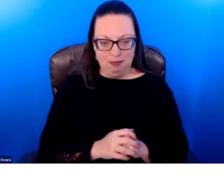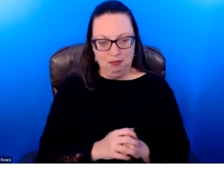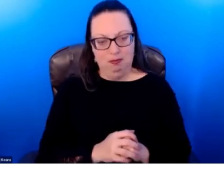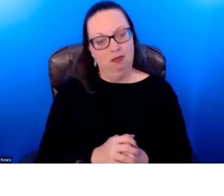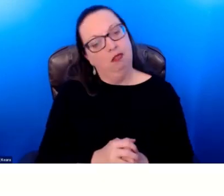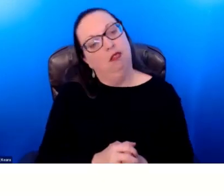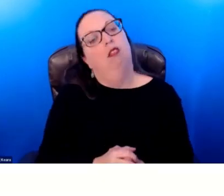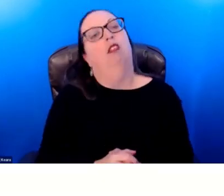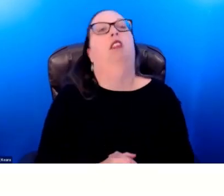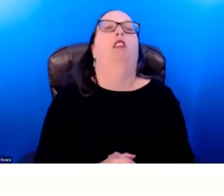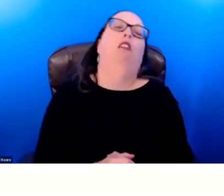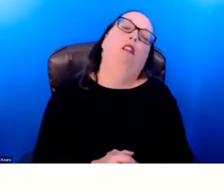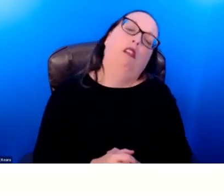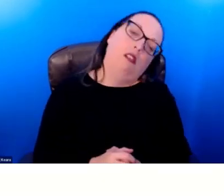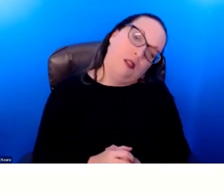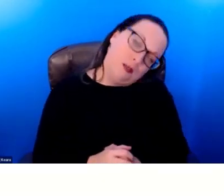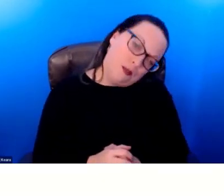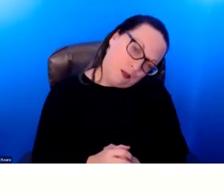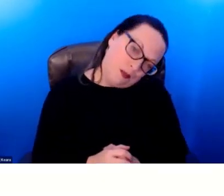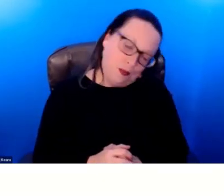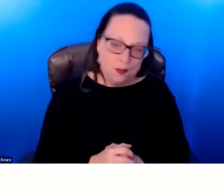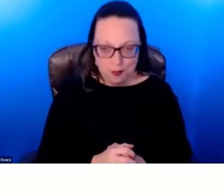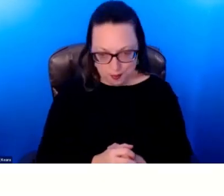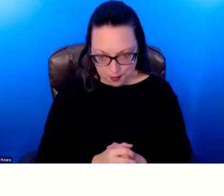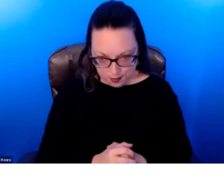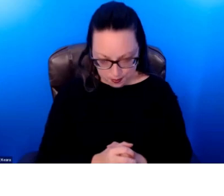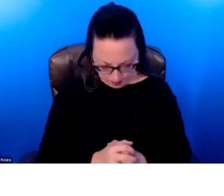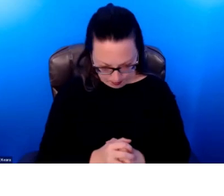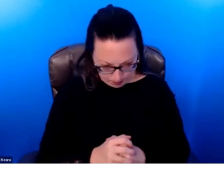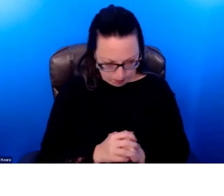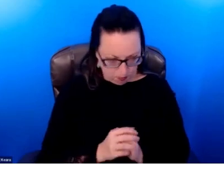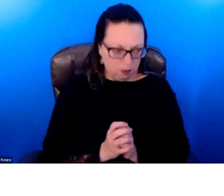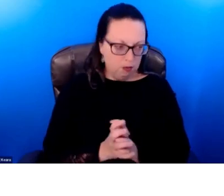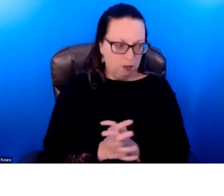with long hair. My background image is a palm green color and